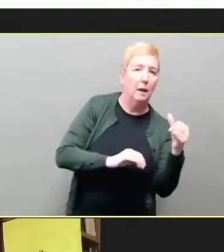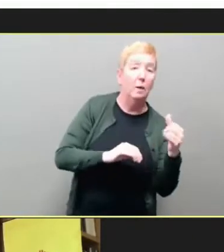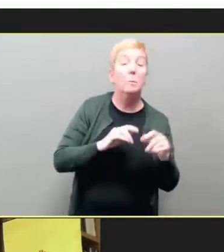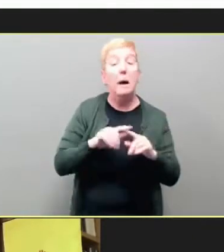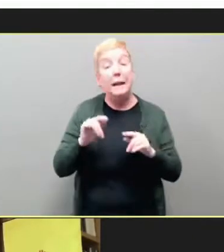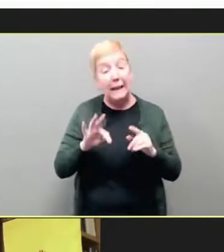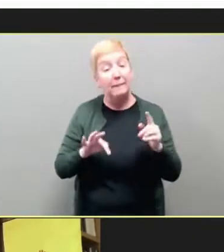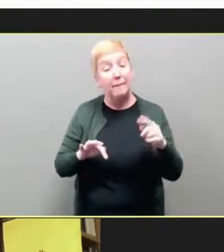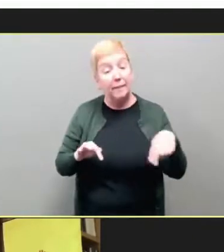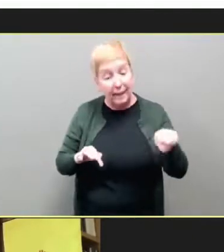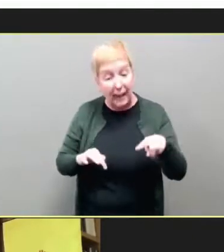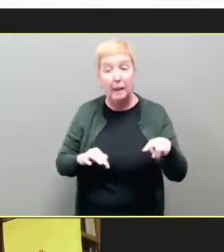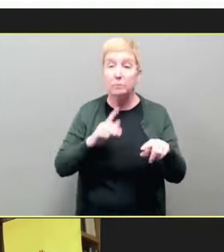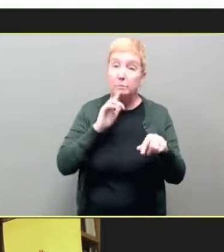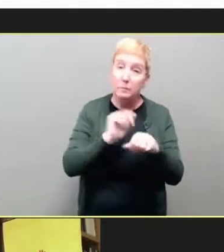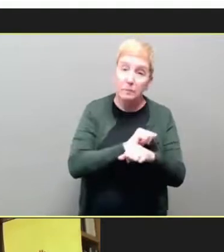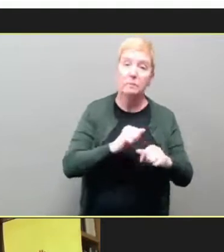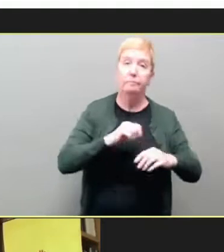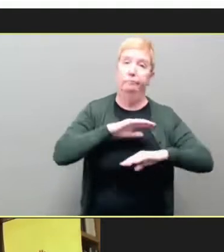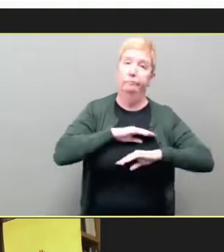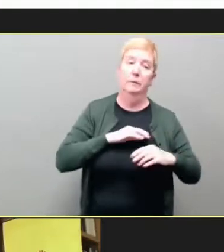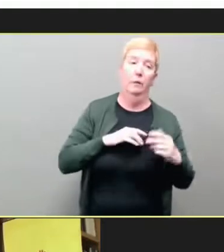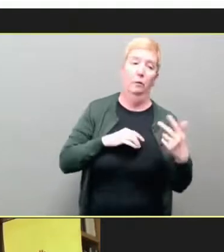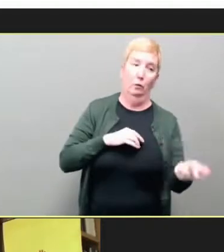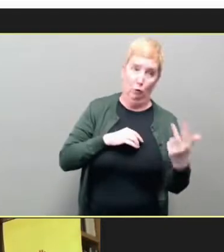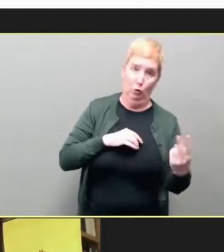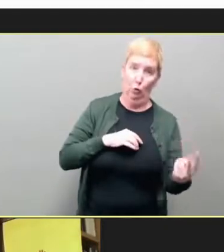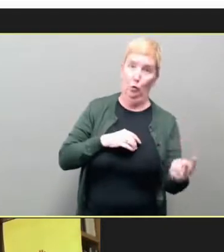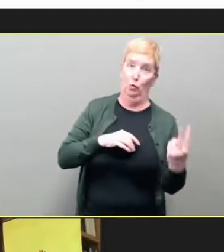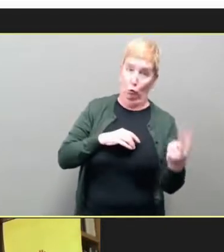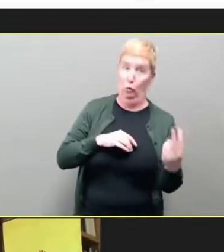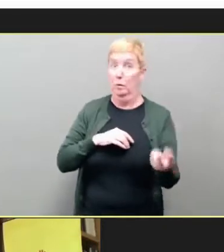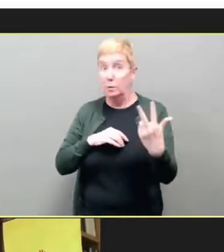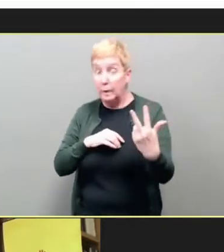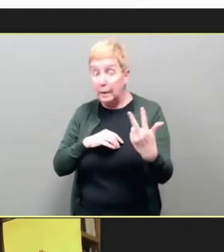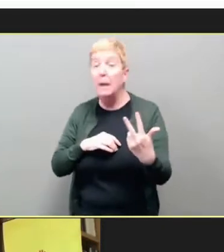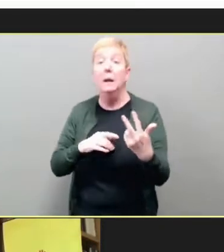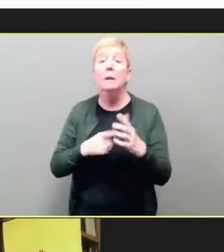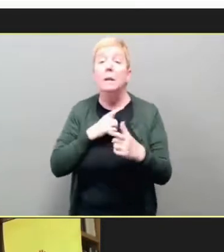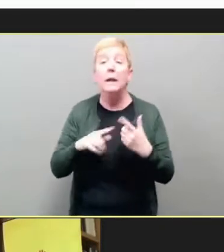the way we've set this up is to keep people at the turquoise level. I mean